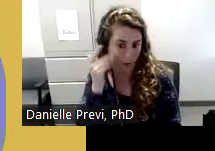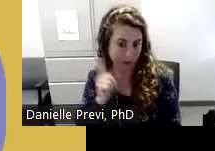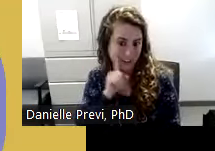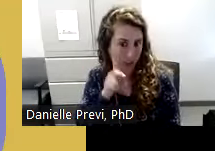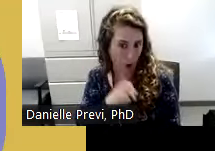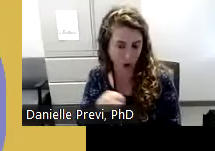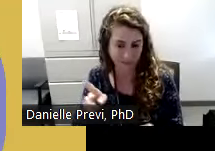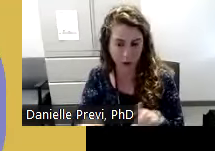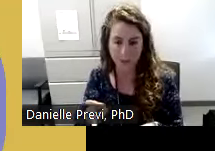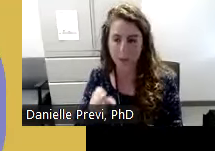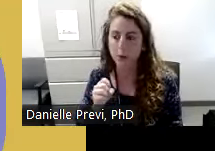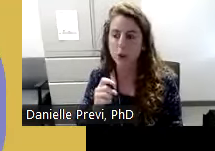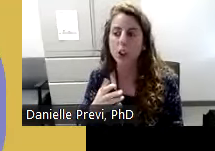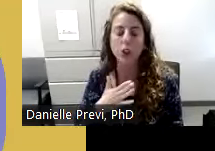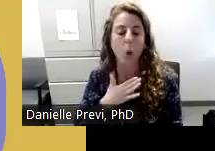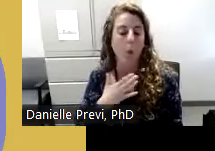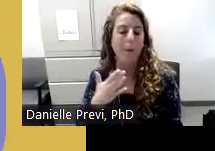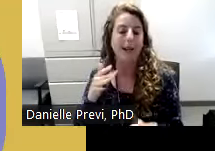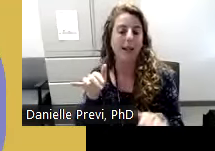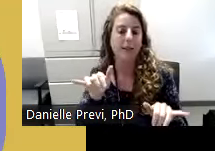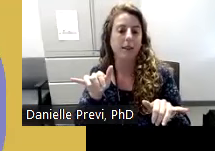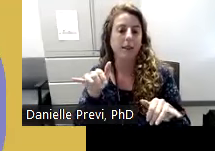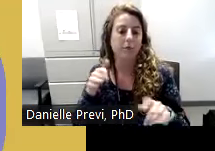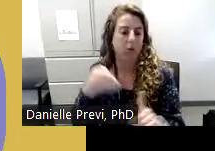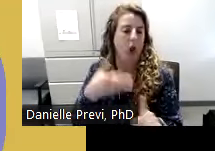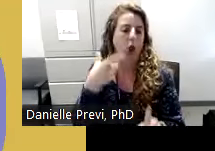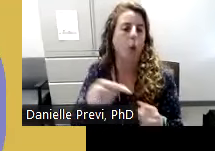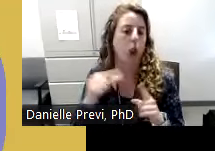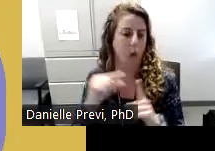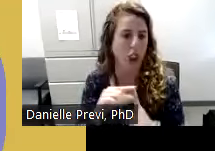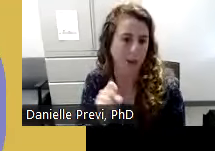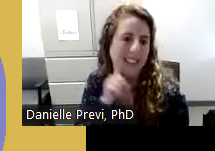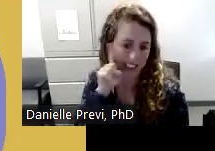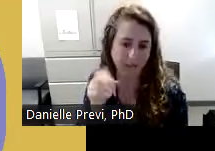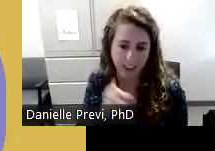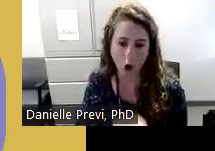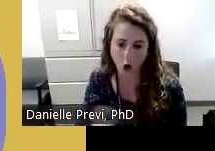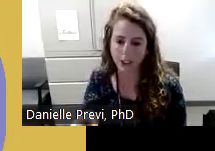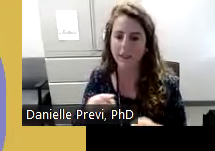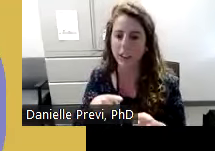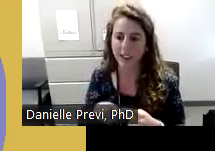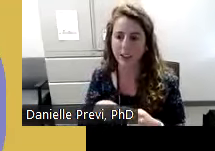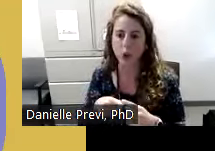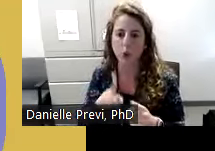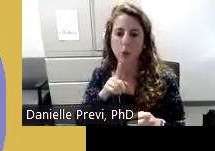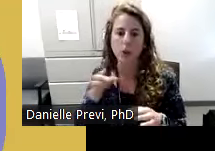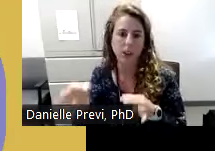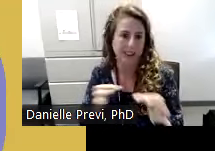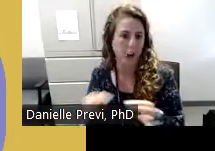recognize any of these well-known individuals on the slide, but my go-to words that I'm going to